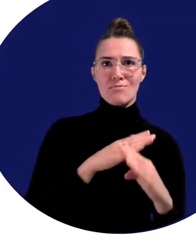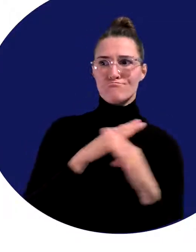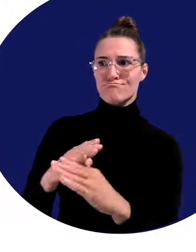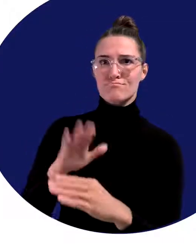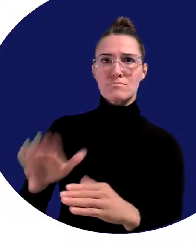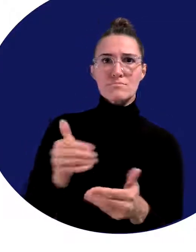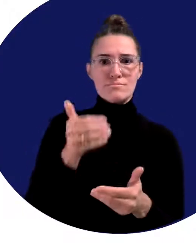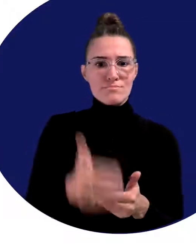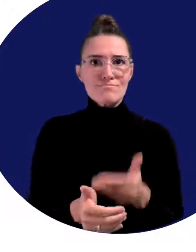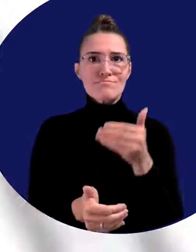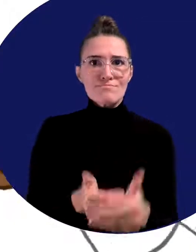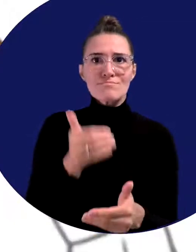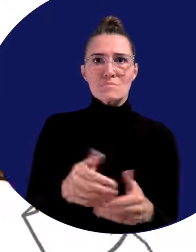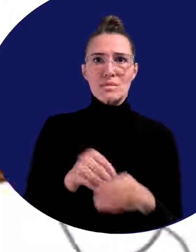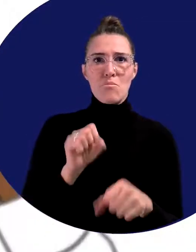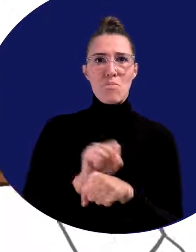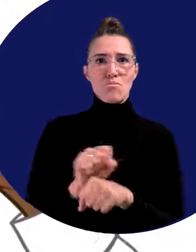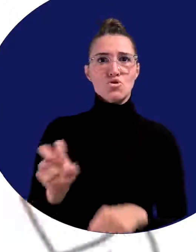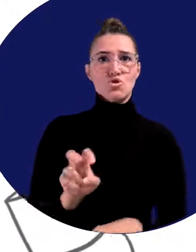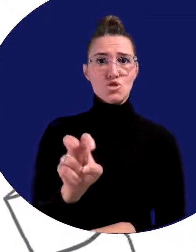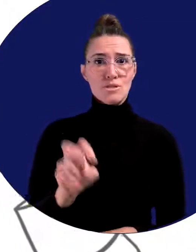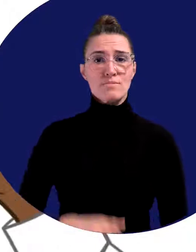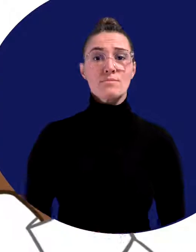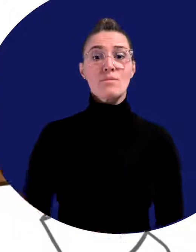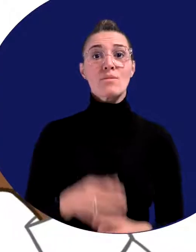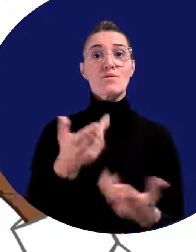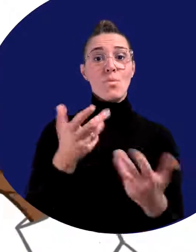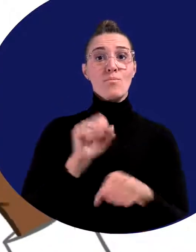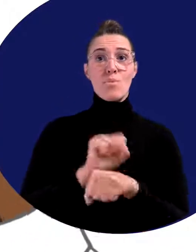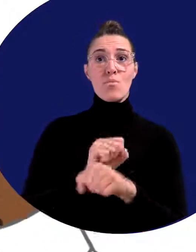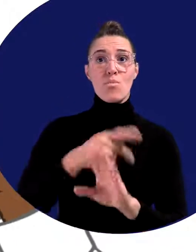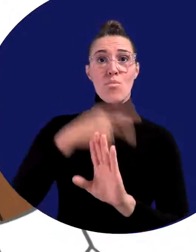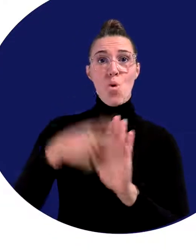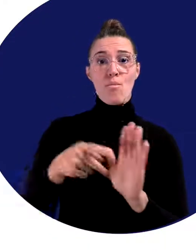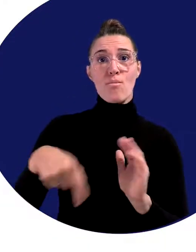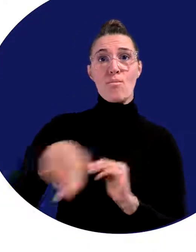These intersecting barriers can impede progress at every stage of the employment journey.